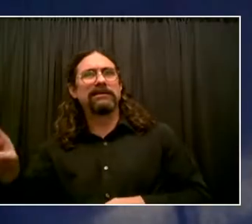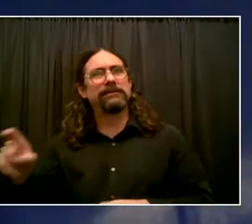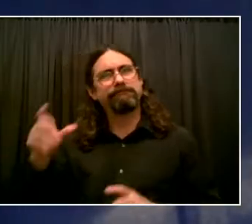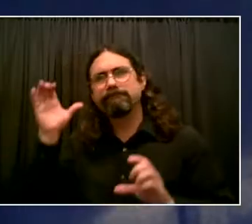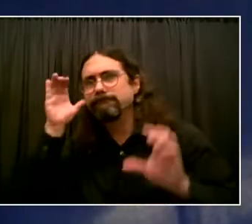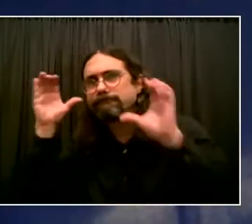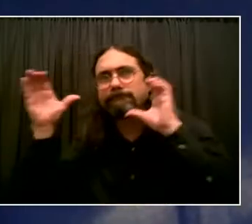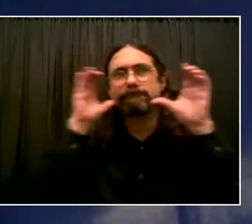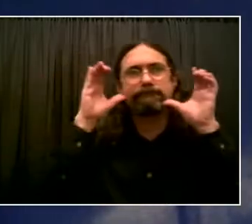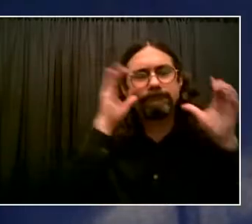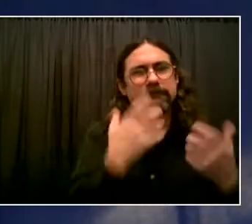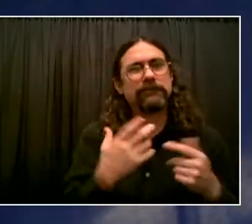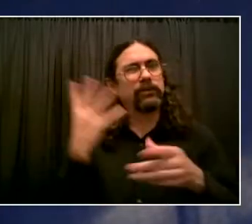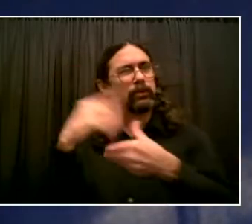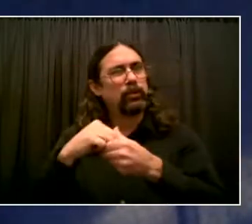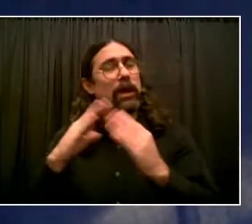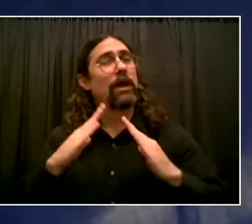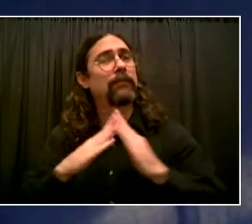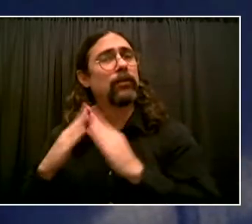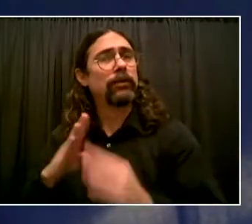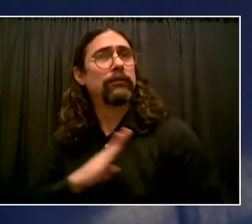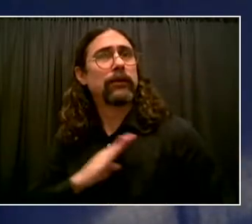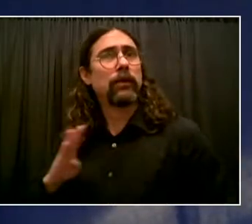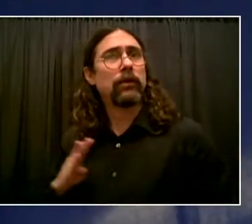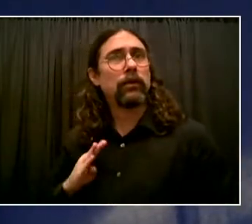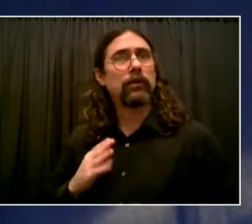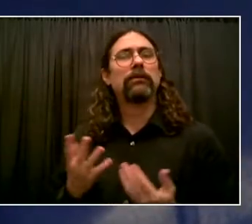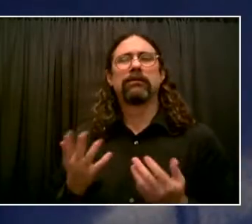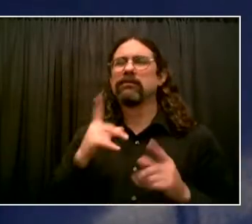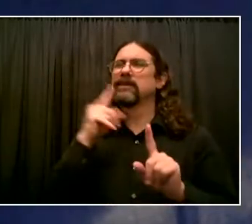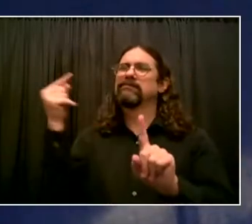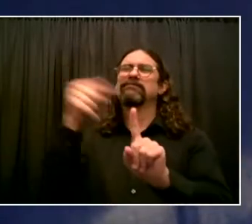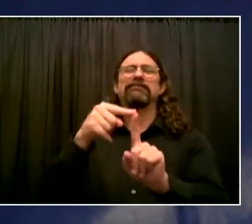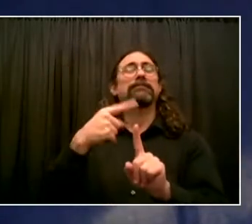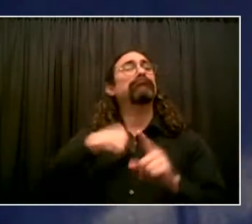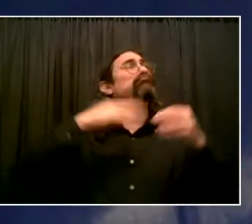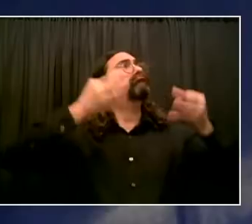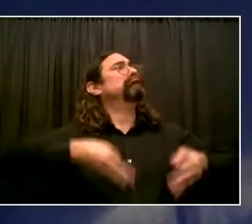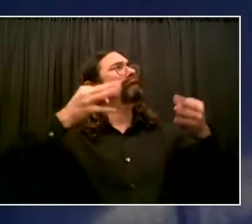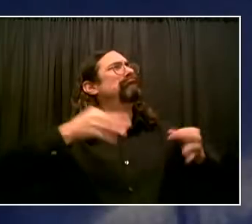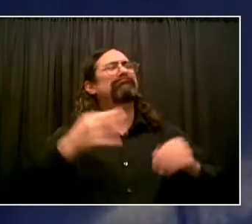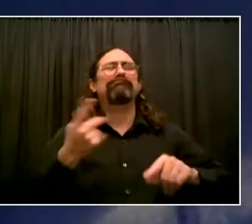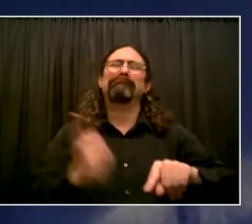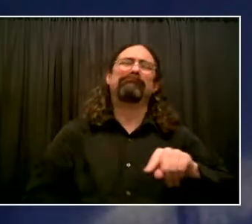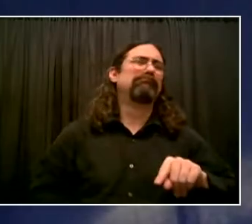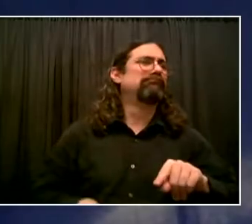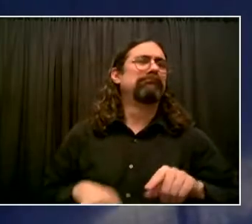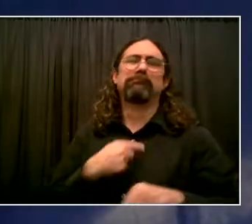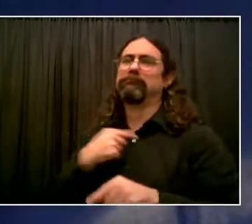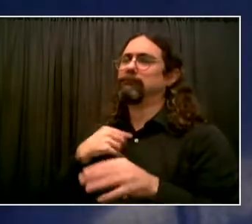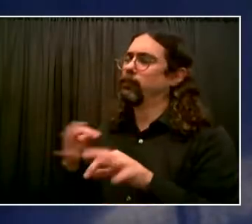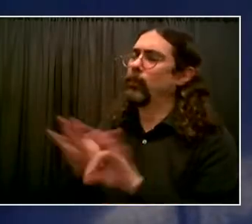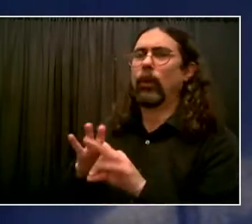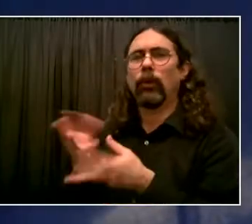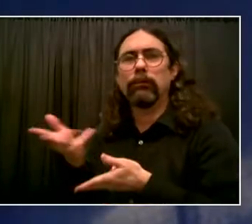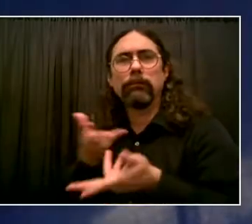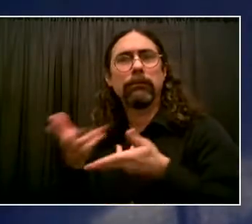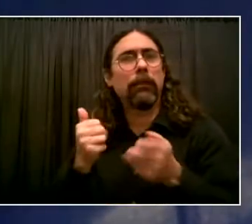COMING TOGTHEER ACROSS DOZENS OF MEETINGS. REBUT PARTICIPATION THROUGH COMMUNITY BOARD SIX. IT FEATURE A PANERTRSHIP